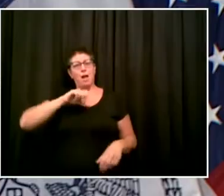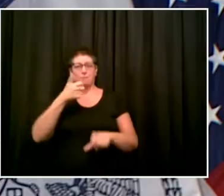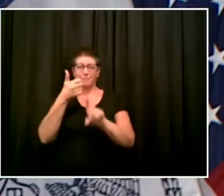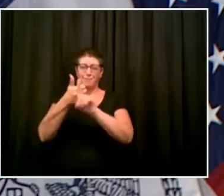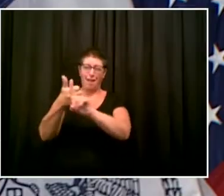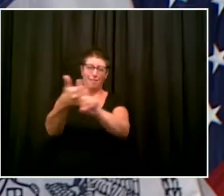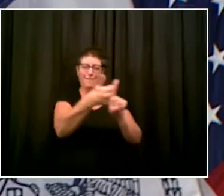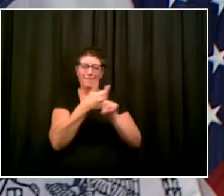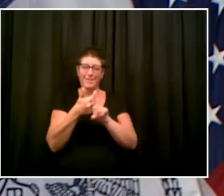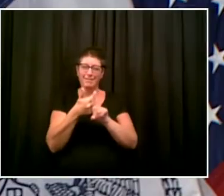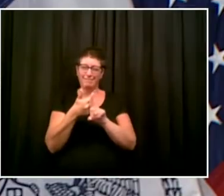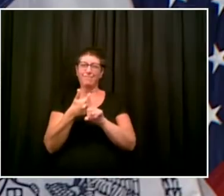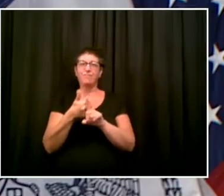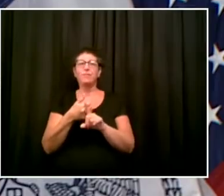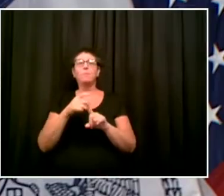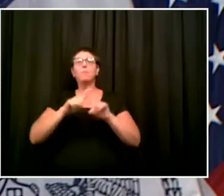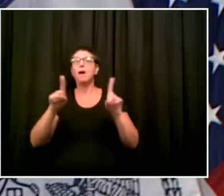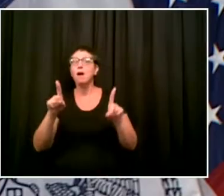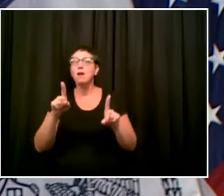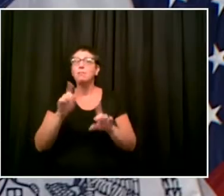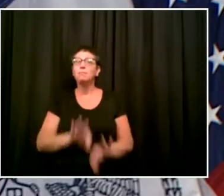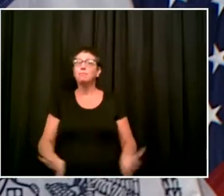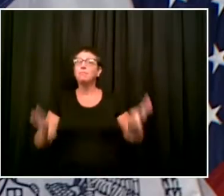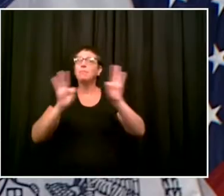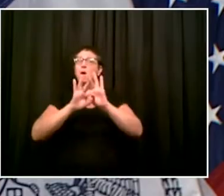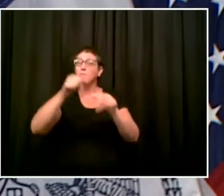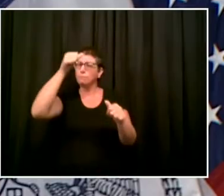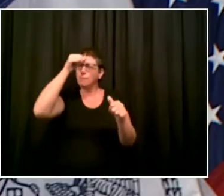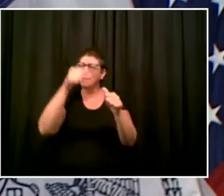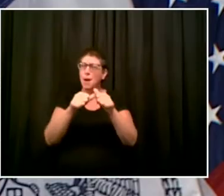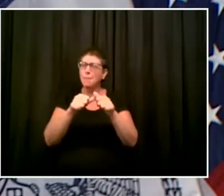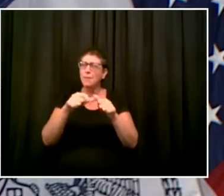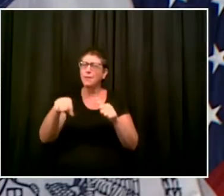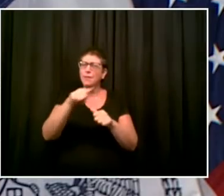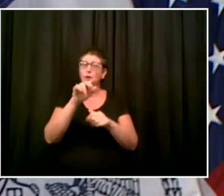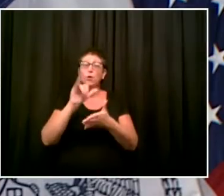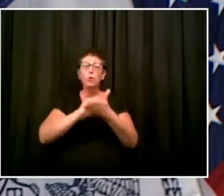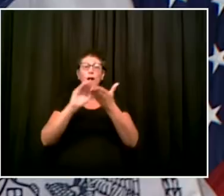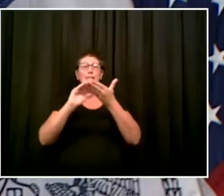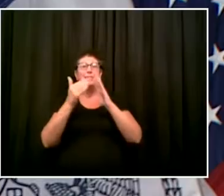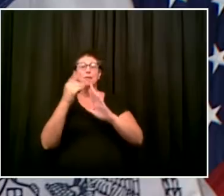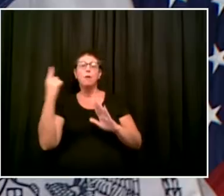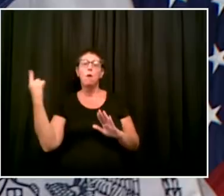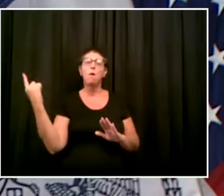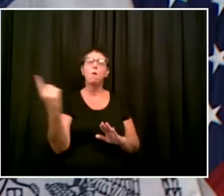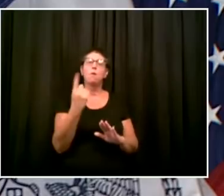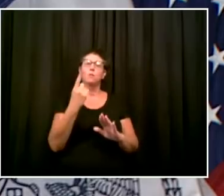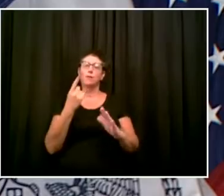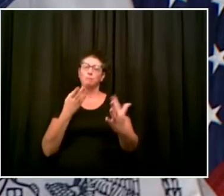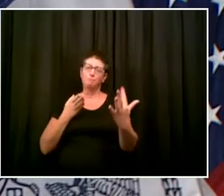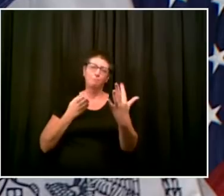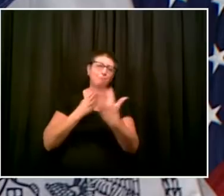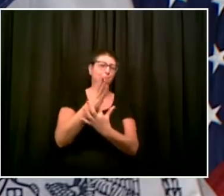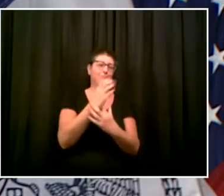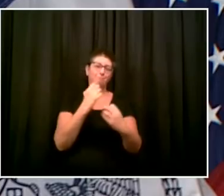THEY TELL US WE ARE DOING THE RIGHT THING. THIS IS A